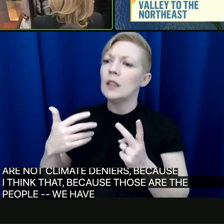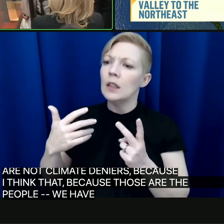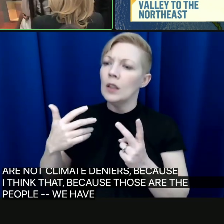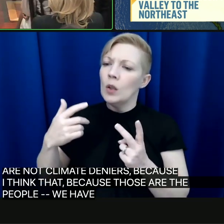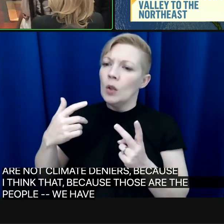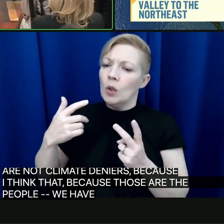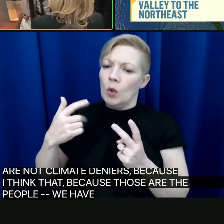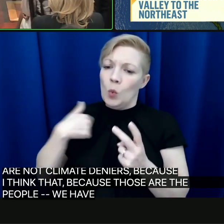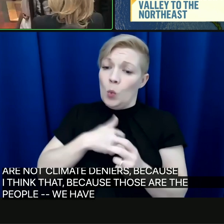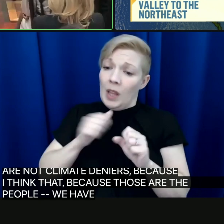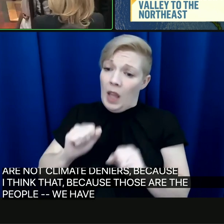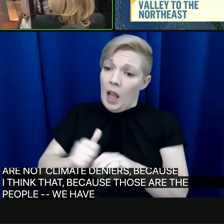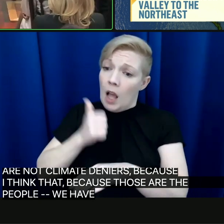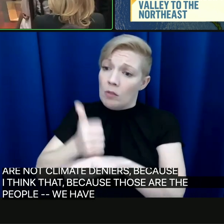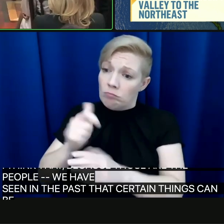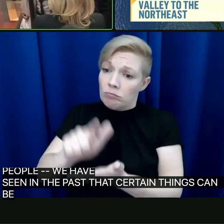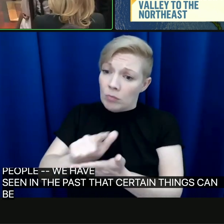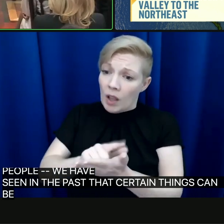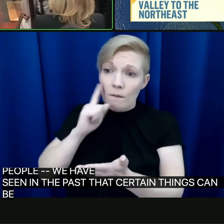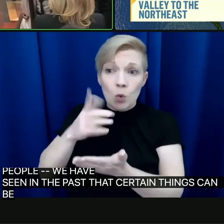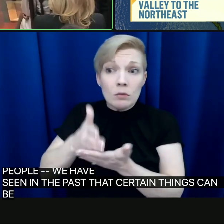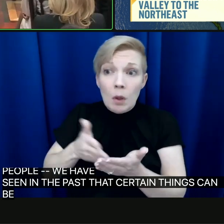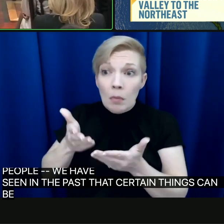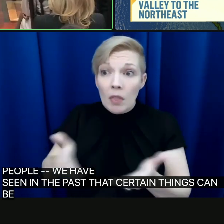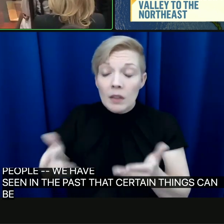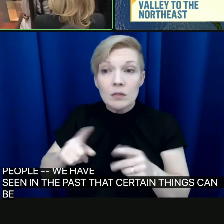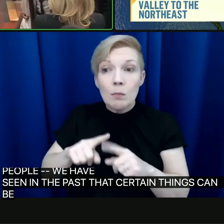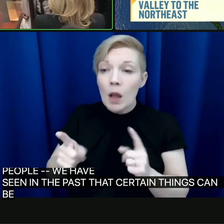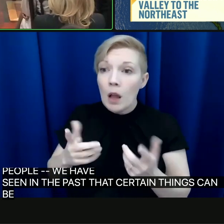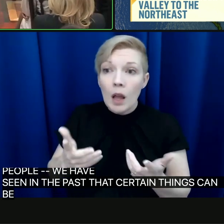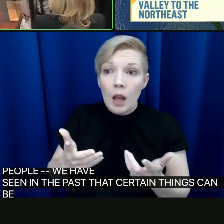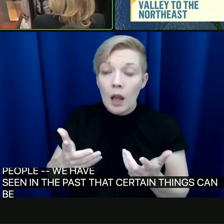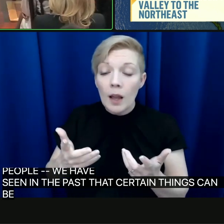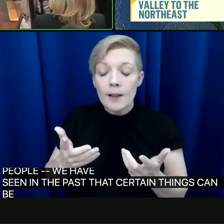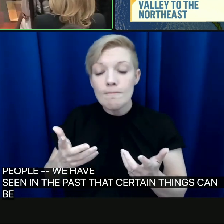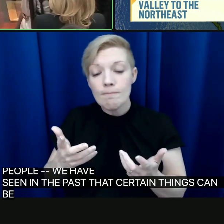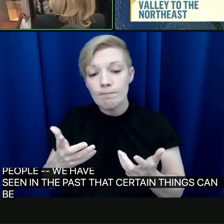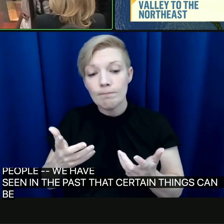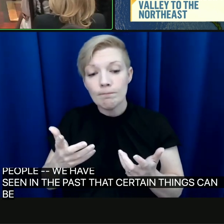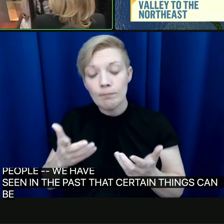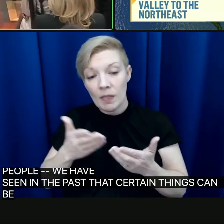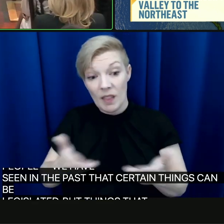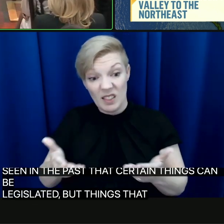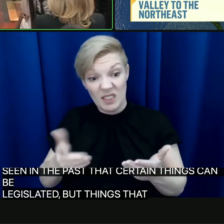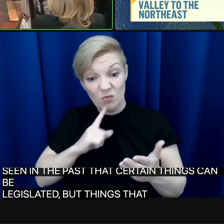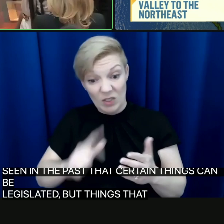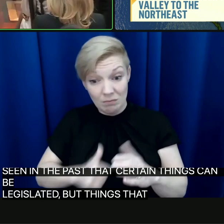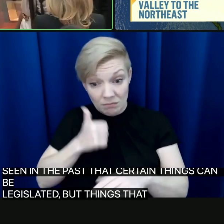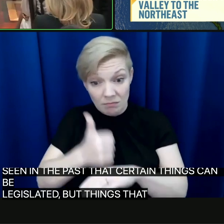But things that are. The. Are put in place by executive action can be undone.